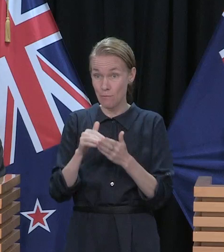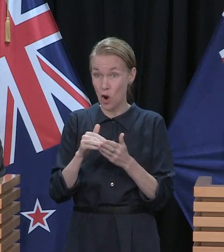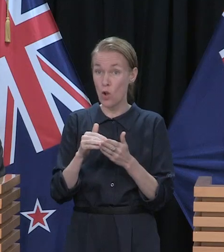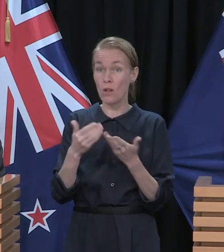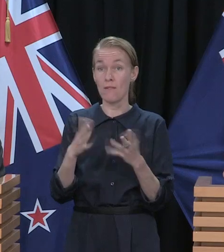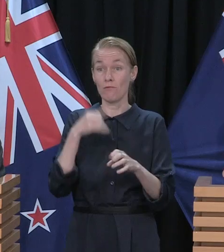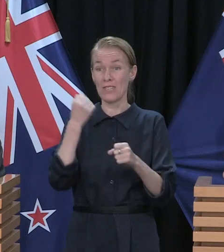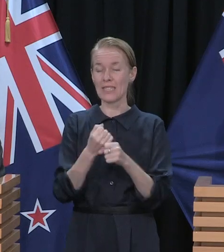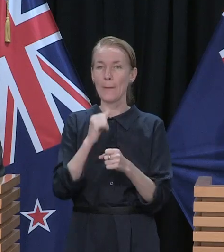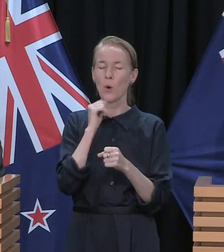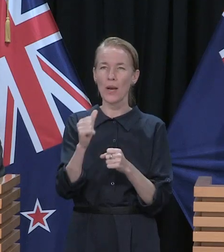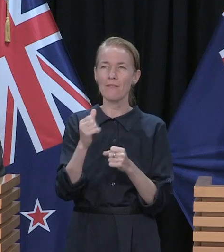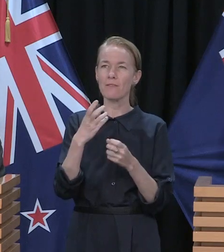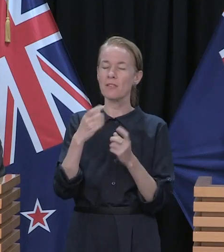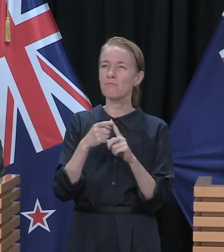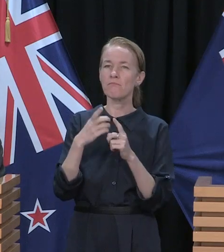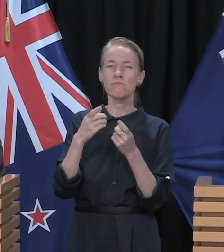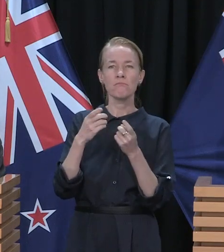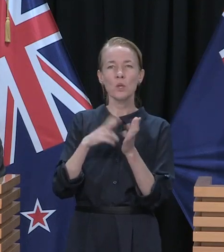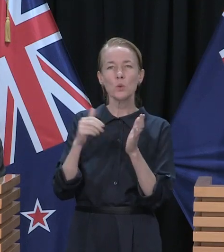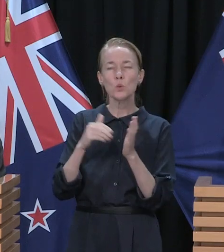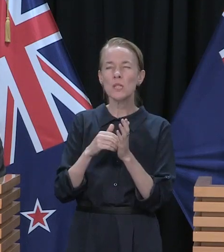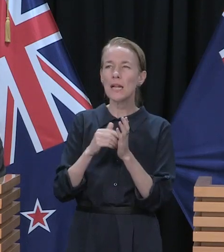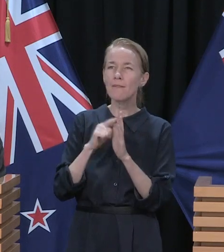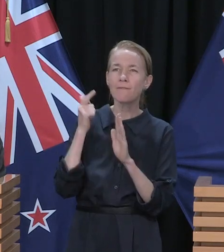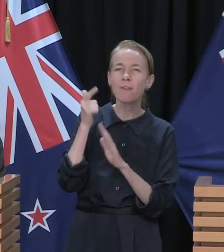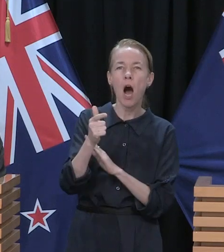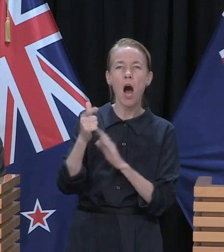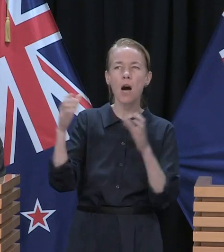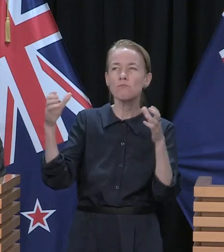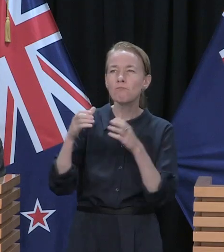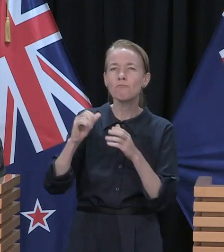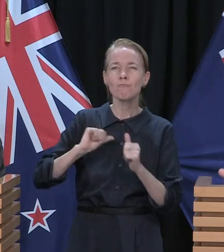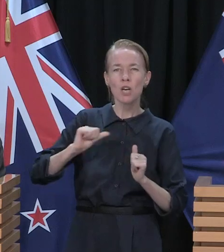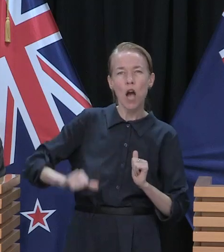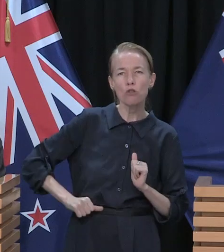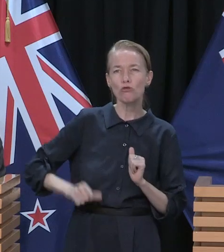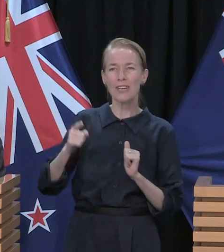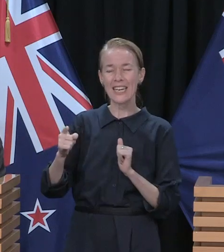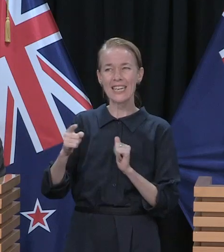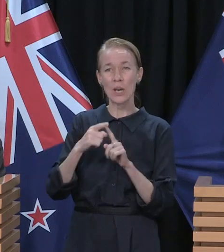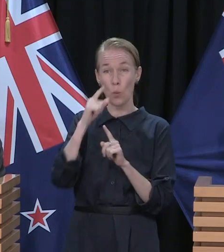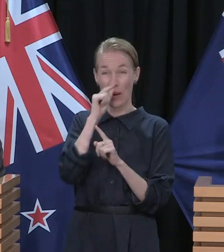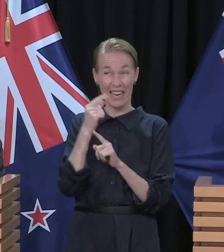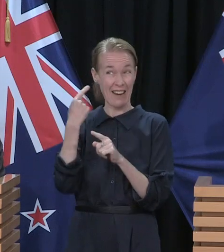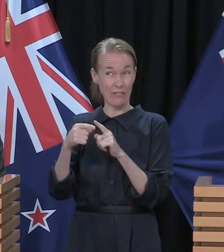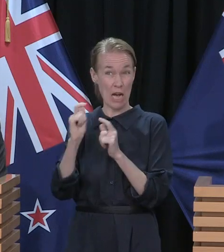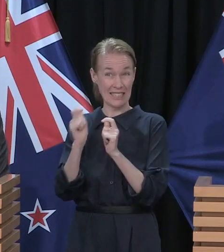point of care testing - would be - we may be able to have these machines out in more remote parts of the country.